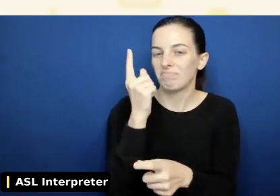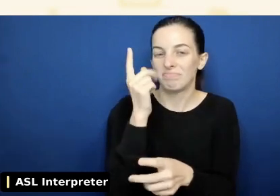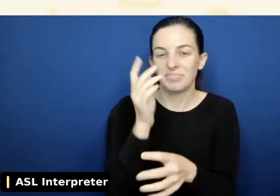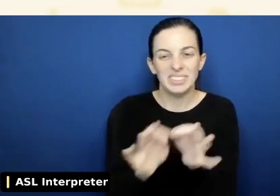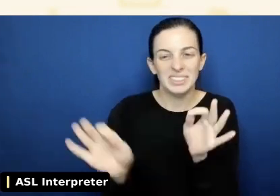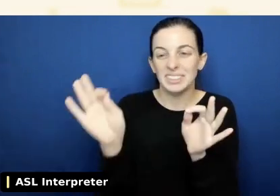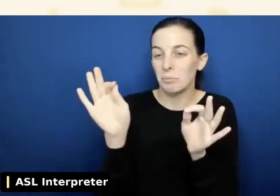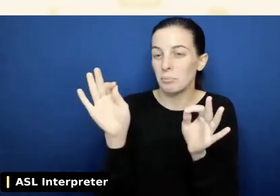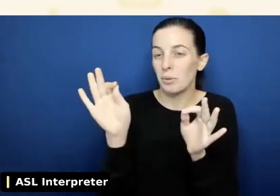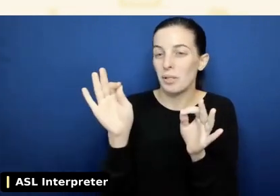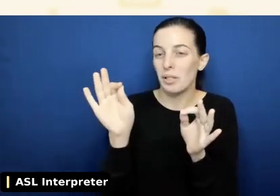like pulling up socks.